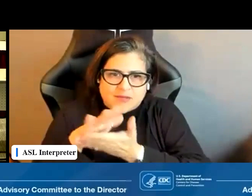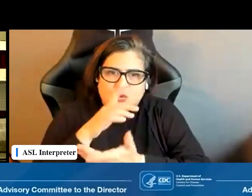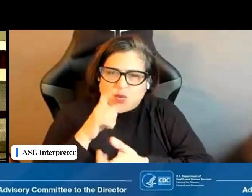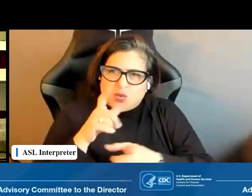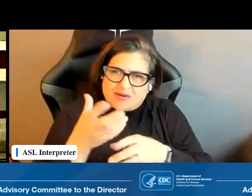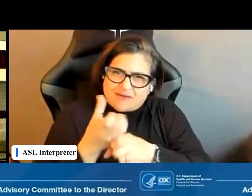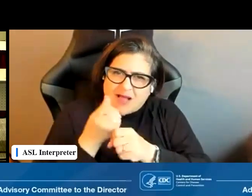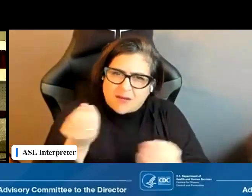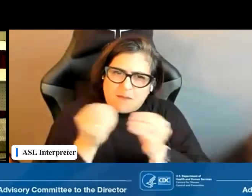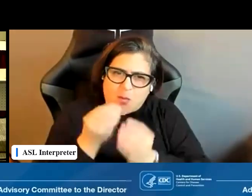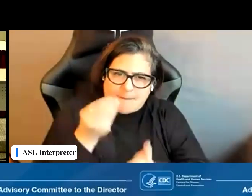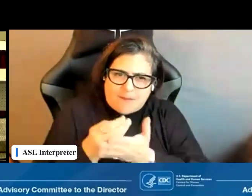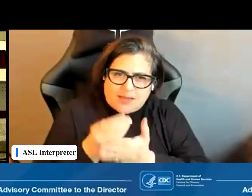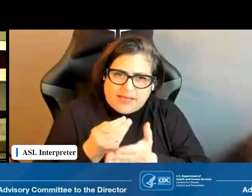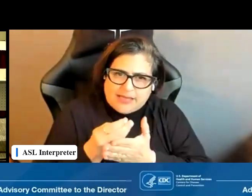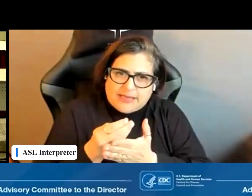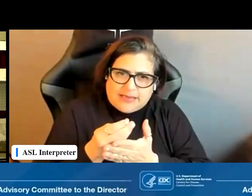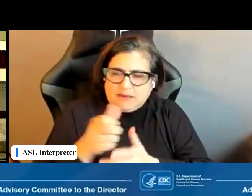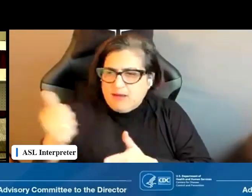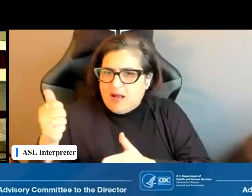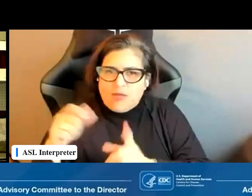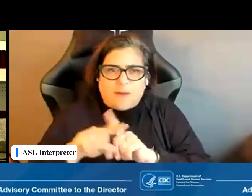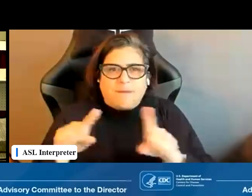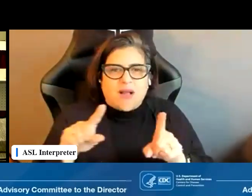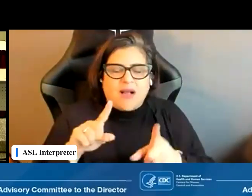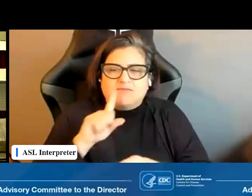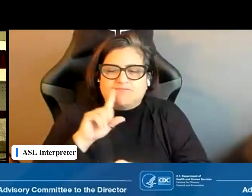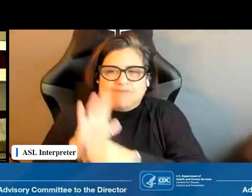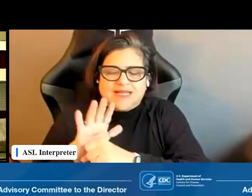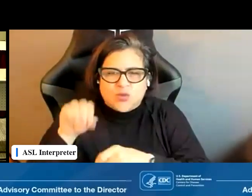because of the commitment and mission and the vision of the organization of your work.